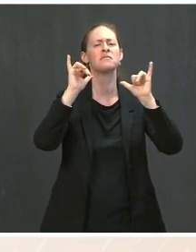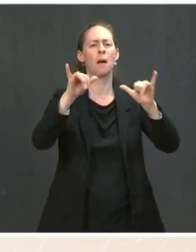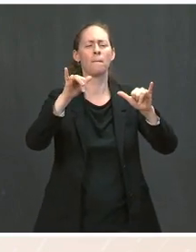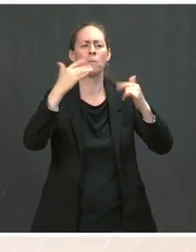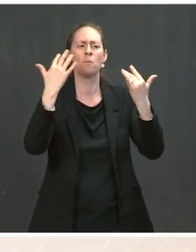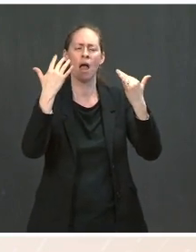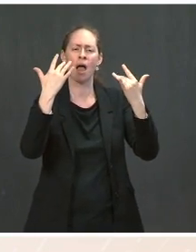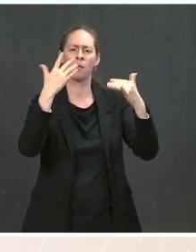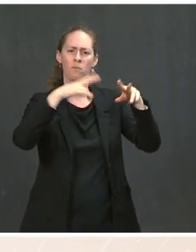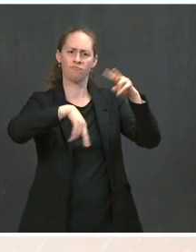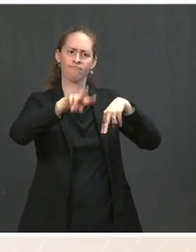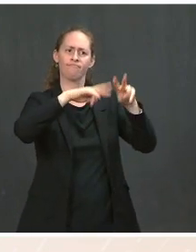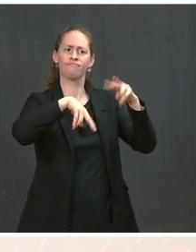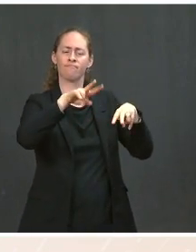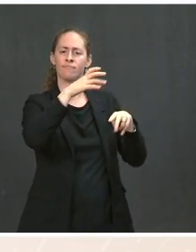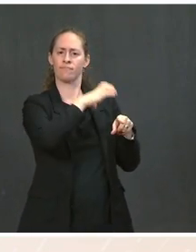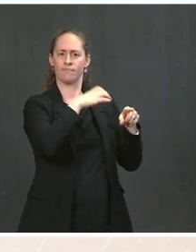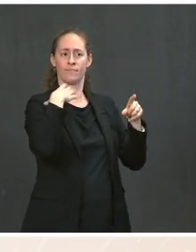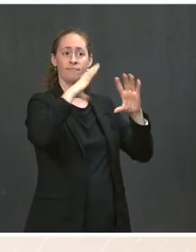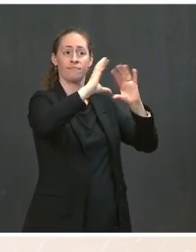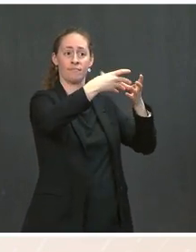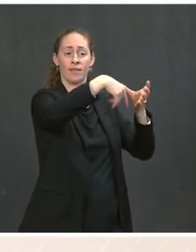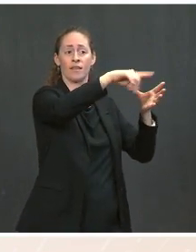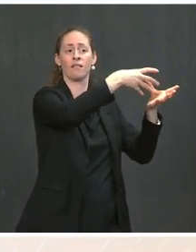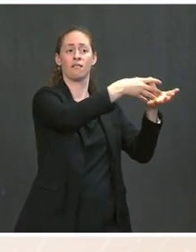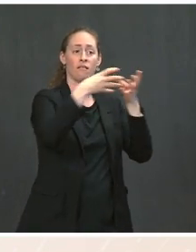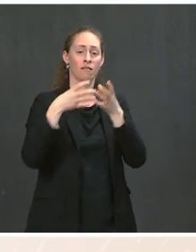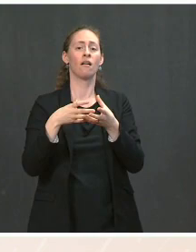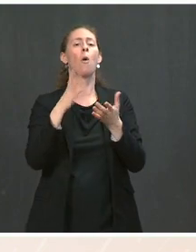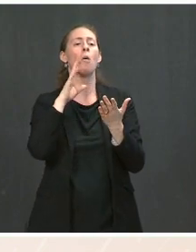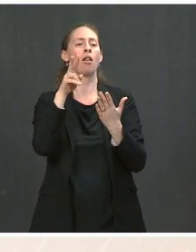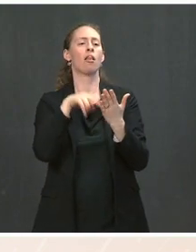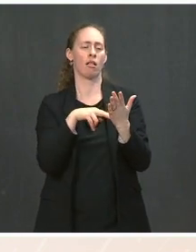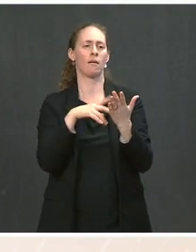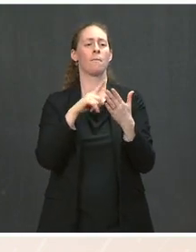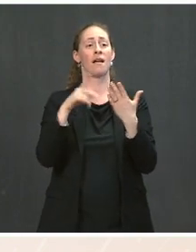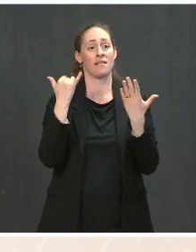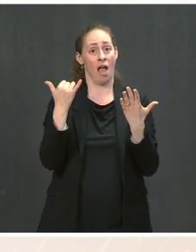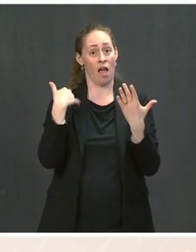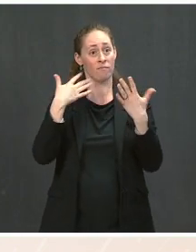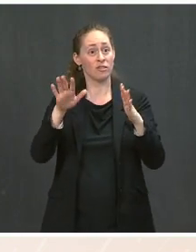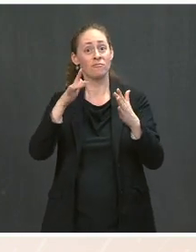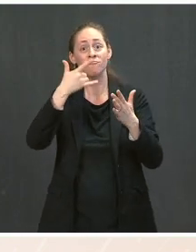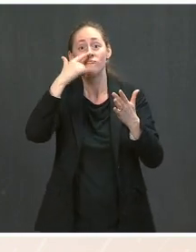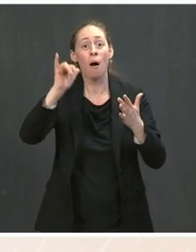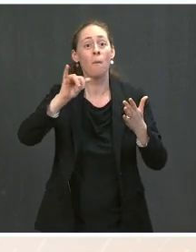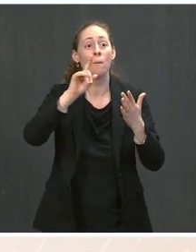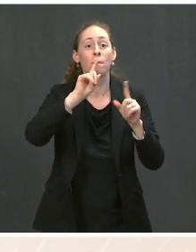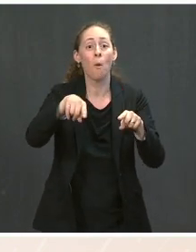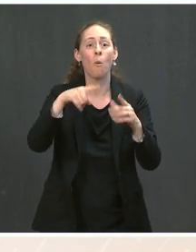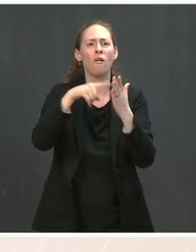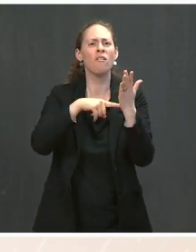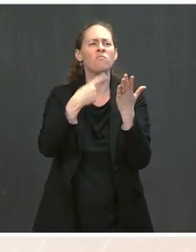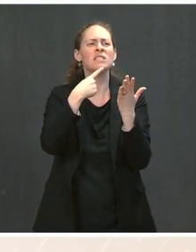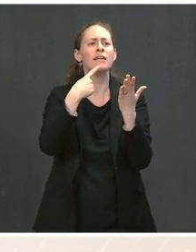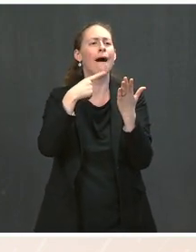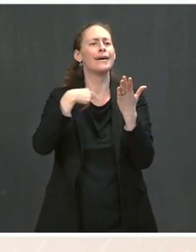and then I'm sure it will impact his thinking moving forward. But we don't know what that report will look like. And he obviously can then — The Press: But — >> Ms. Psaki: -- still make the decision about what he supports.